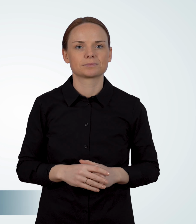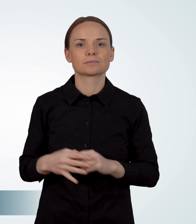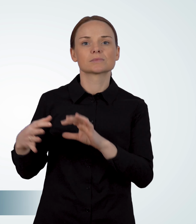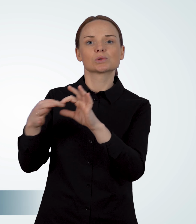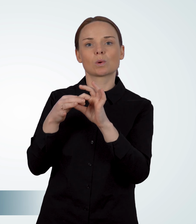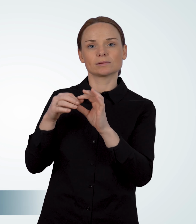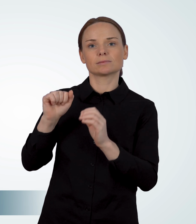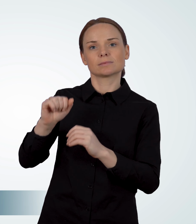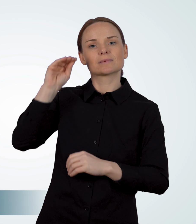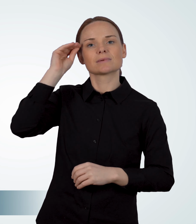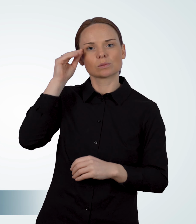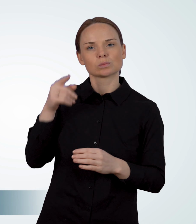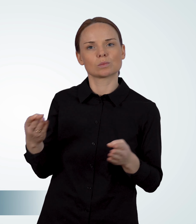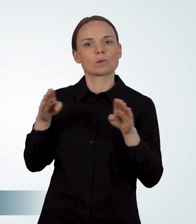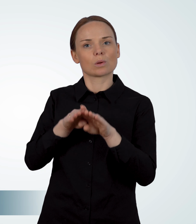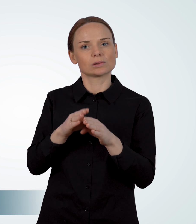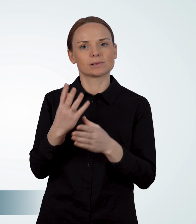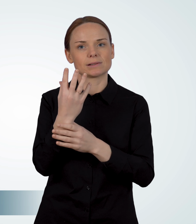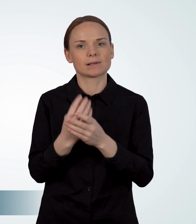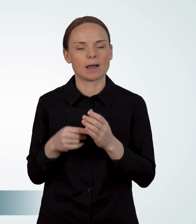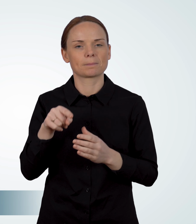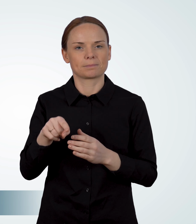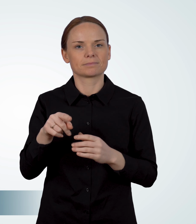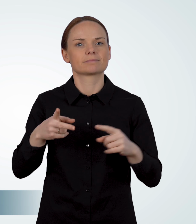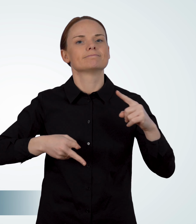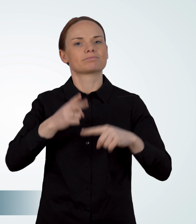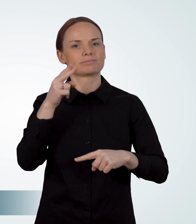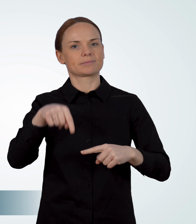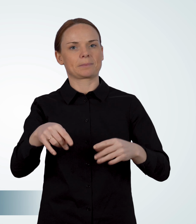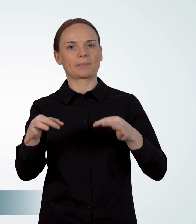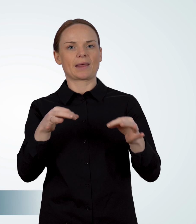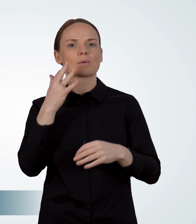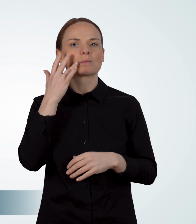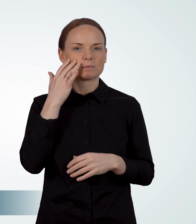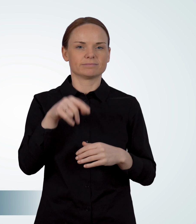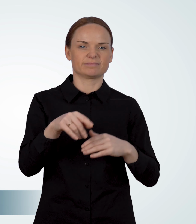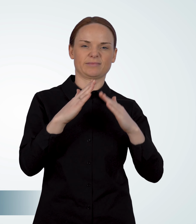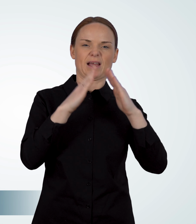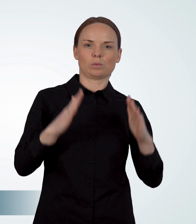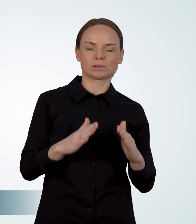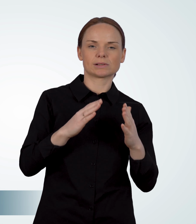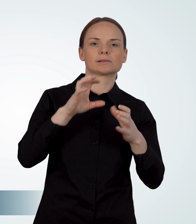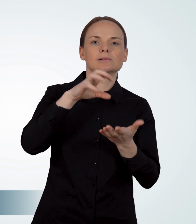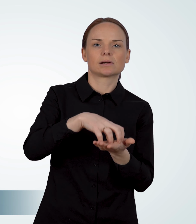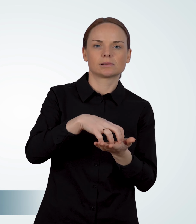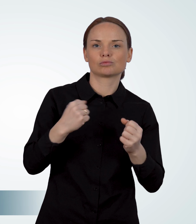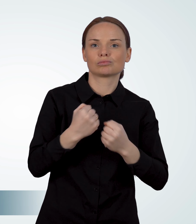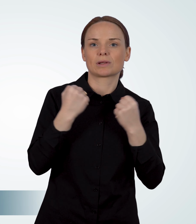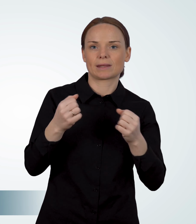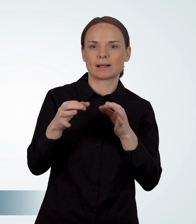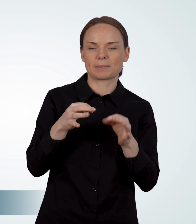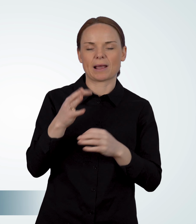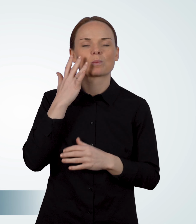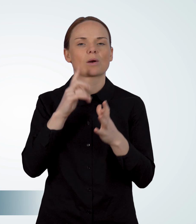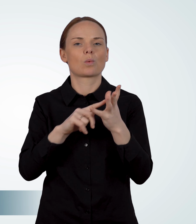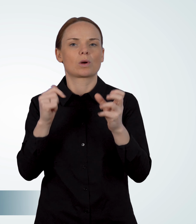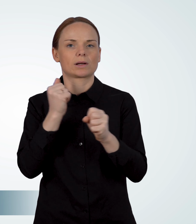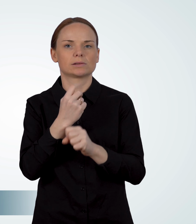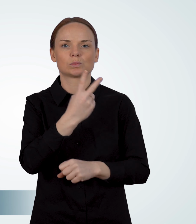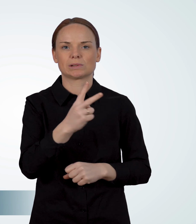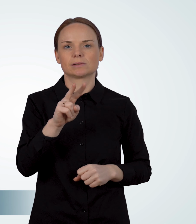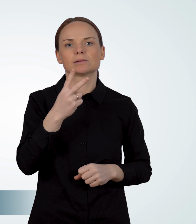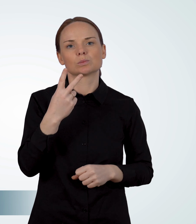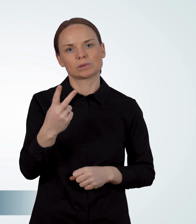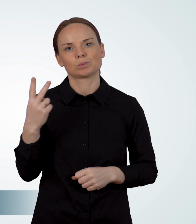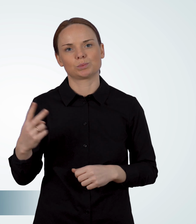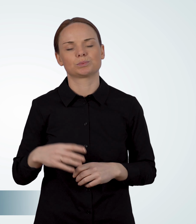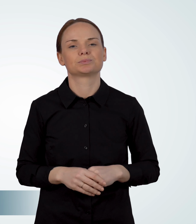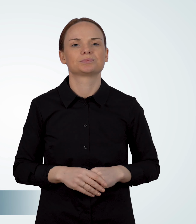The Housing Sector Strengthening Plan was endorsed in August 2022 by the Joint Council on Closing the Gap.